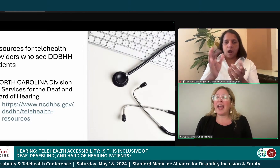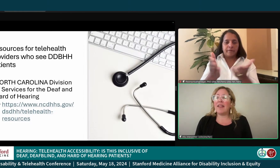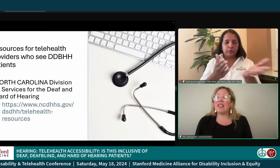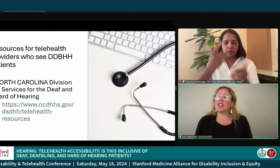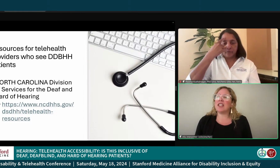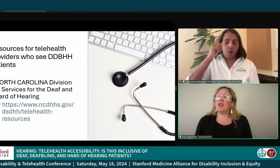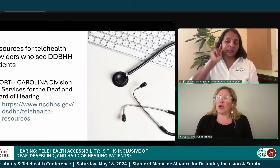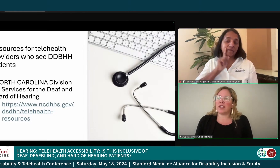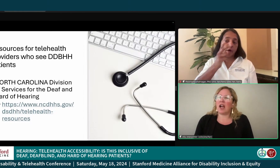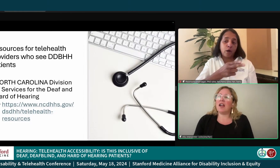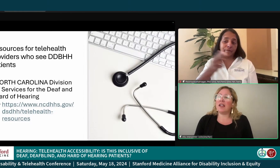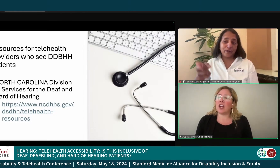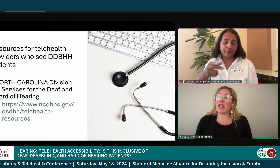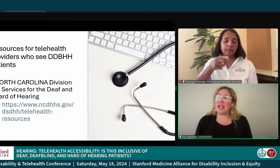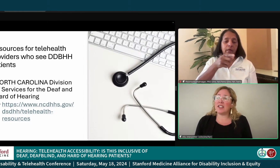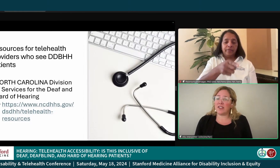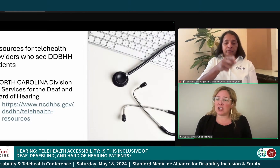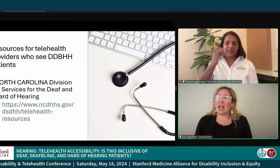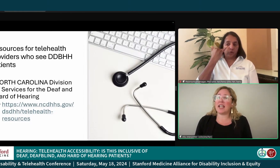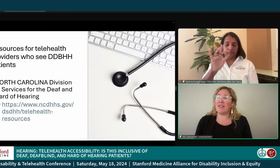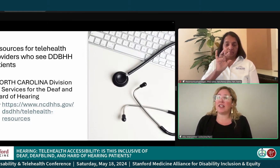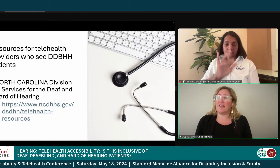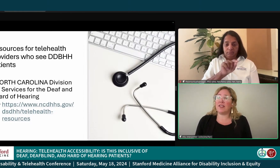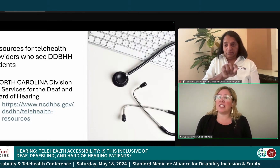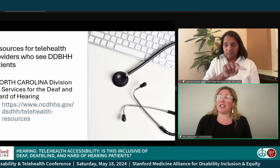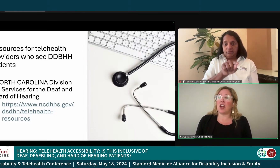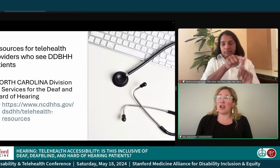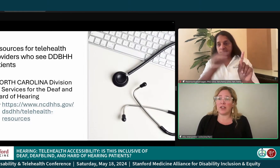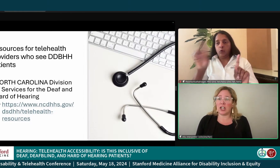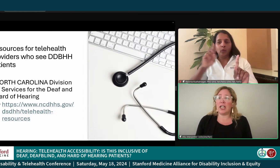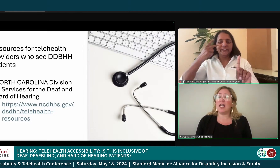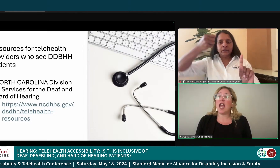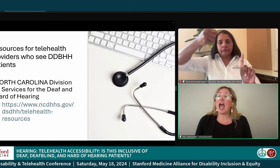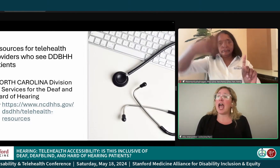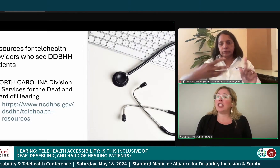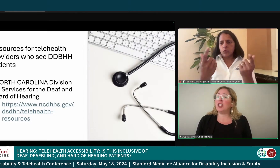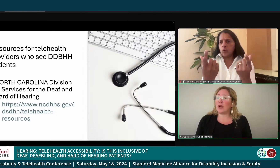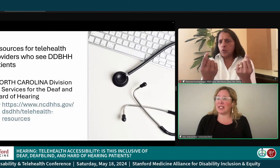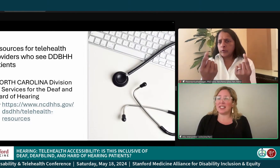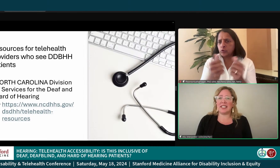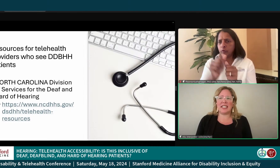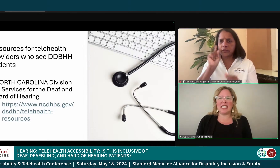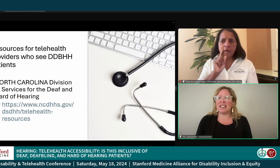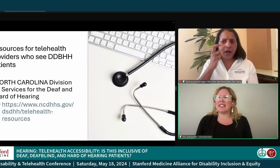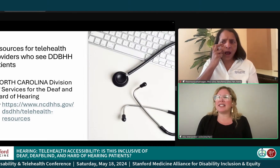And this is the North Carolina Division on Deaf, Deafness, and Hard of Hearing, and you can see